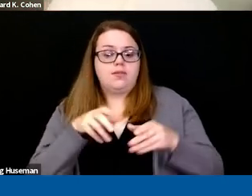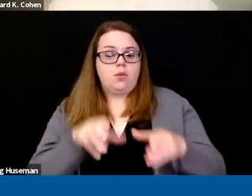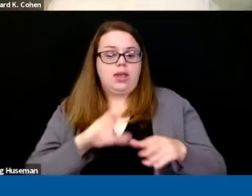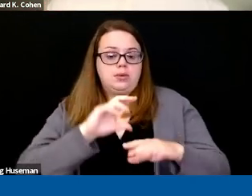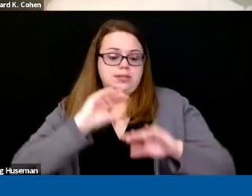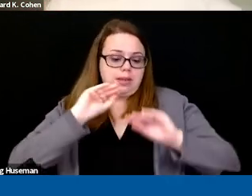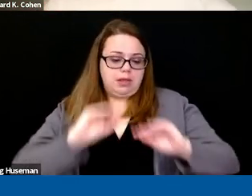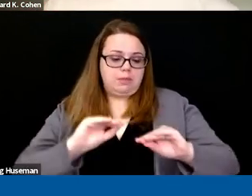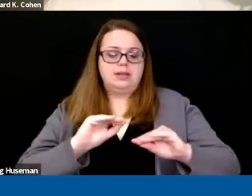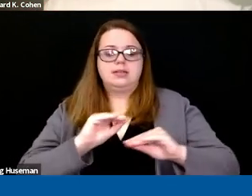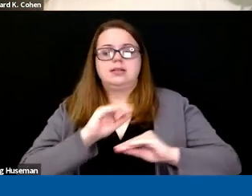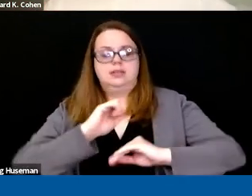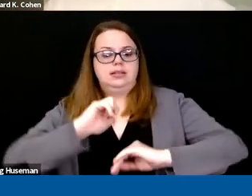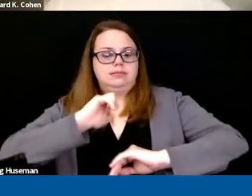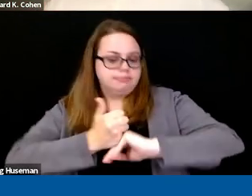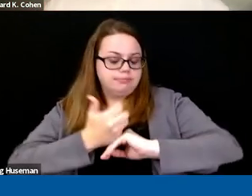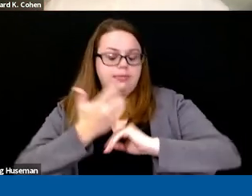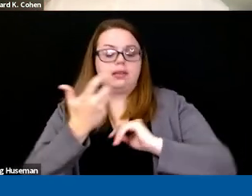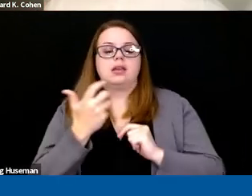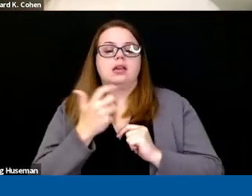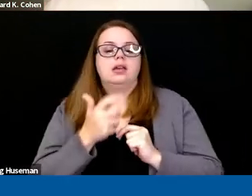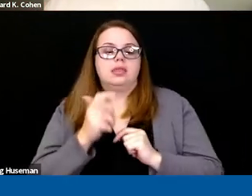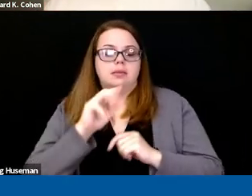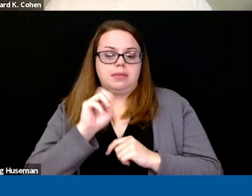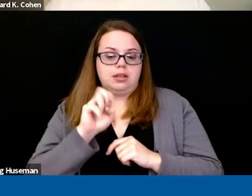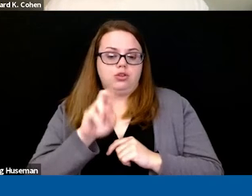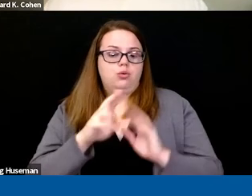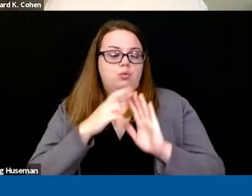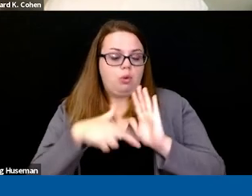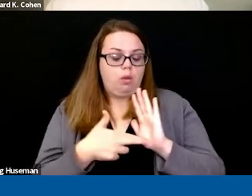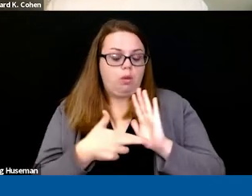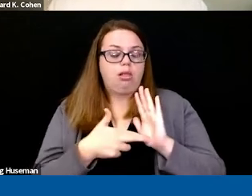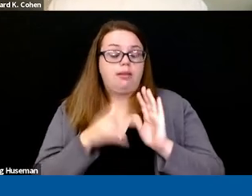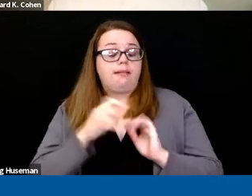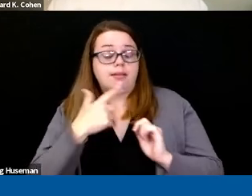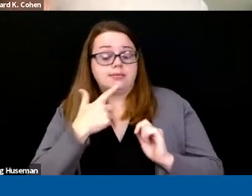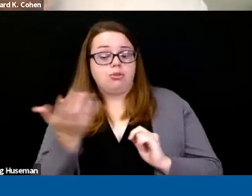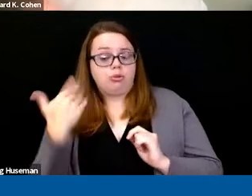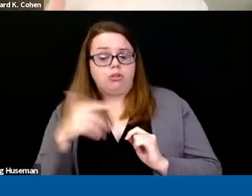it renders within, for example, that menu role. And like I said earlier is, you have to really respect